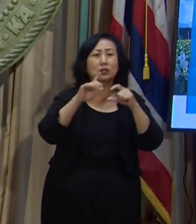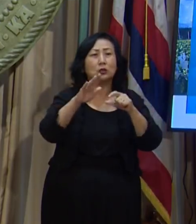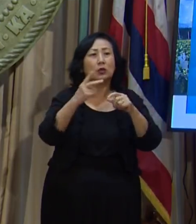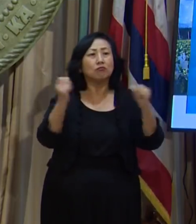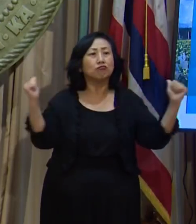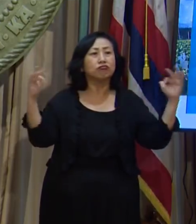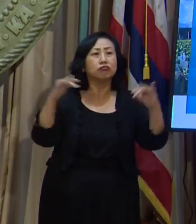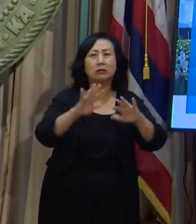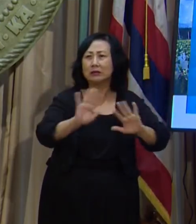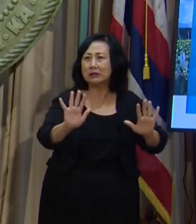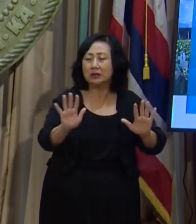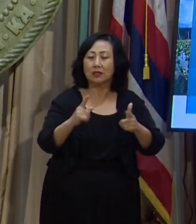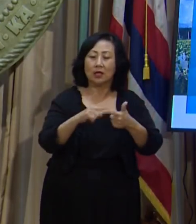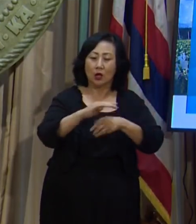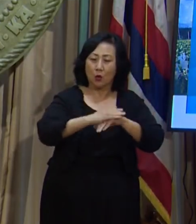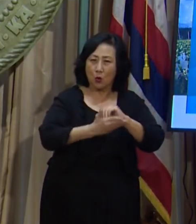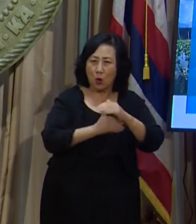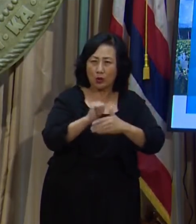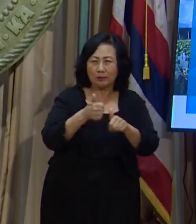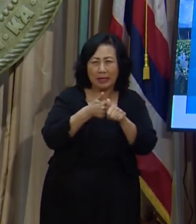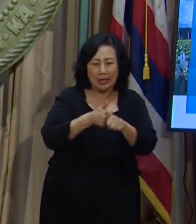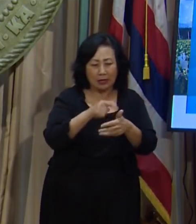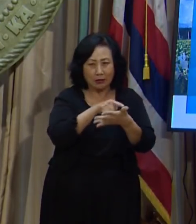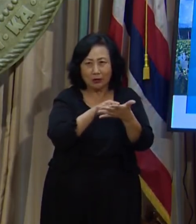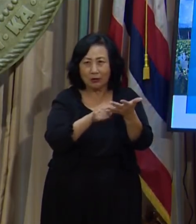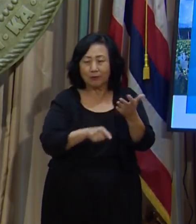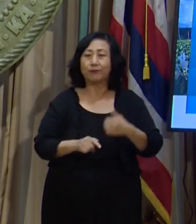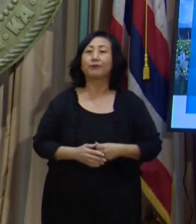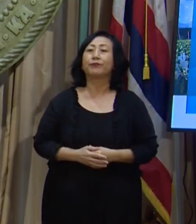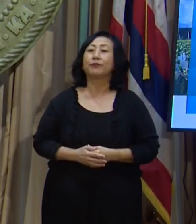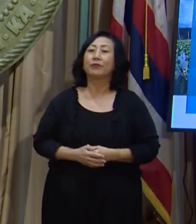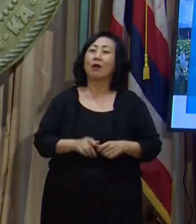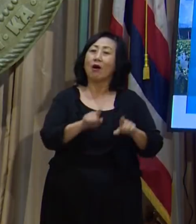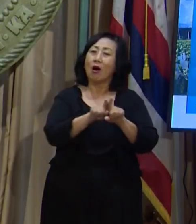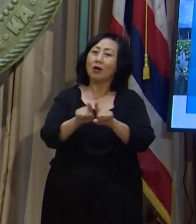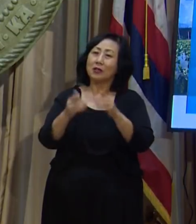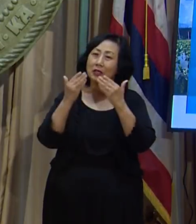DOING, PRACTICE SOCIAL